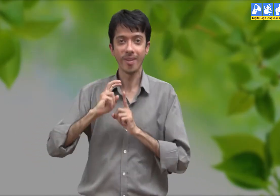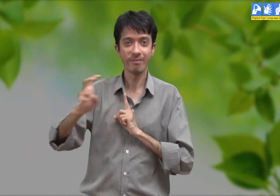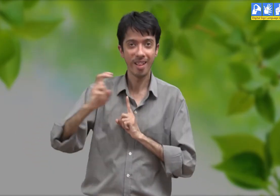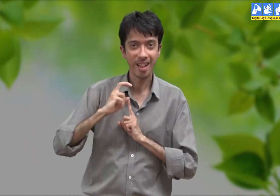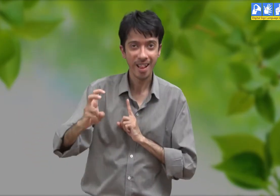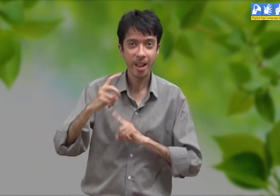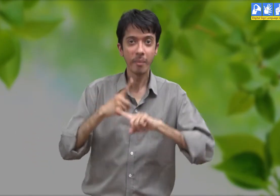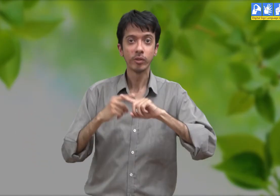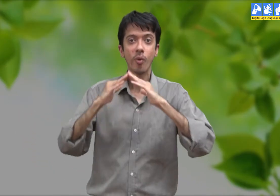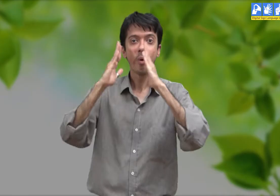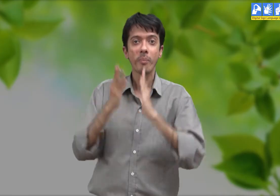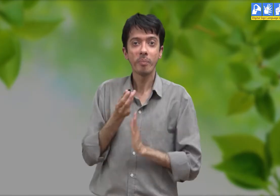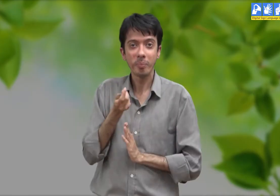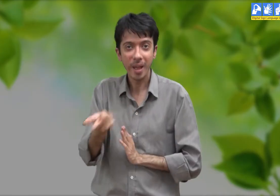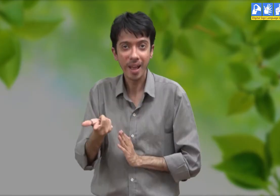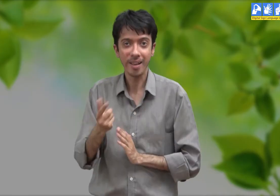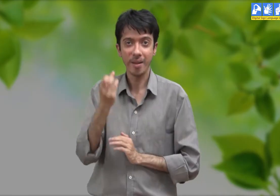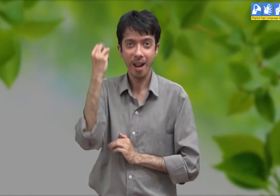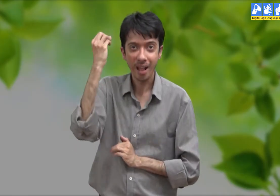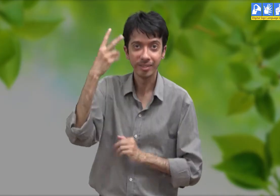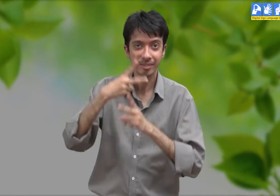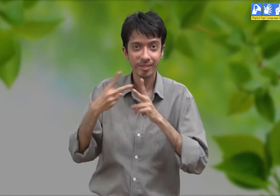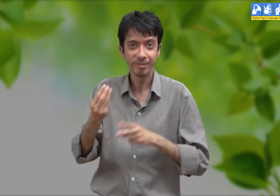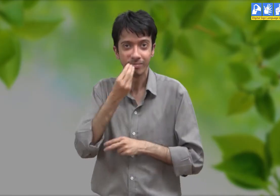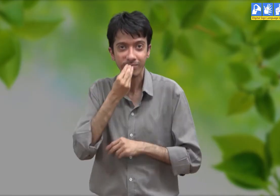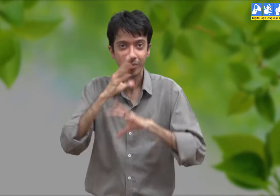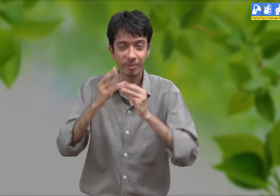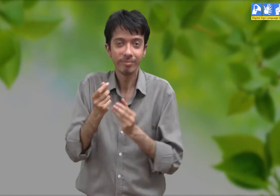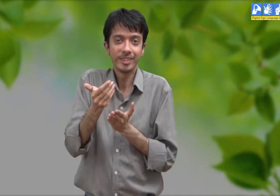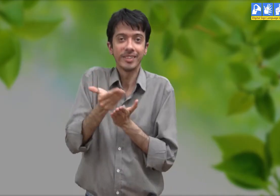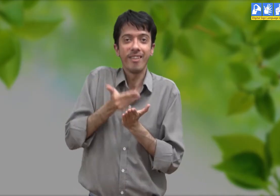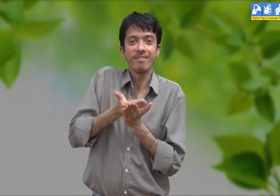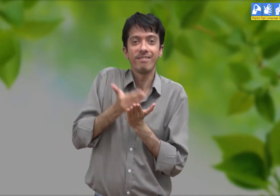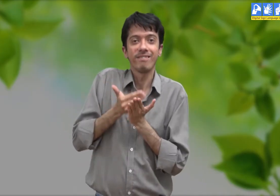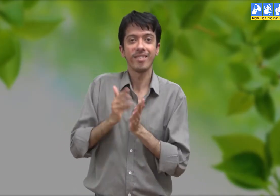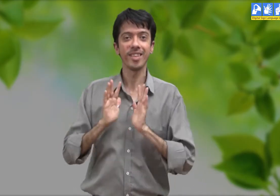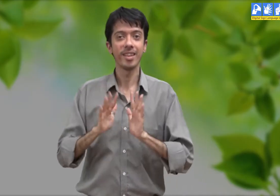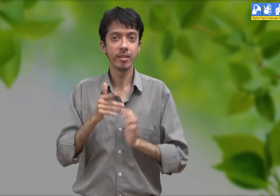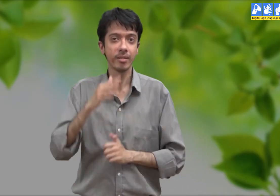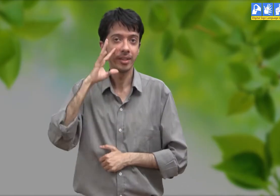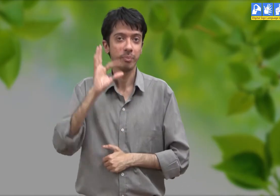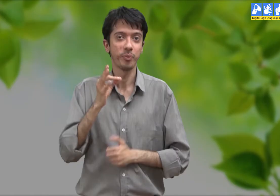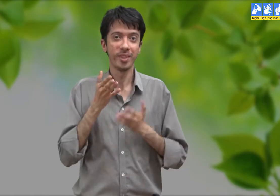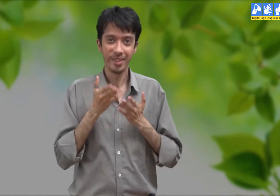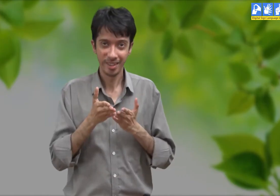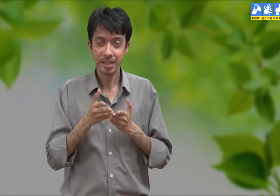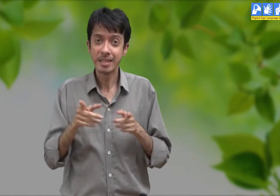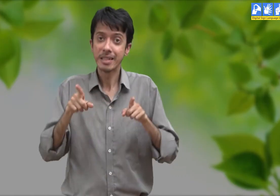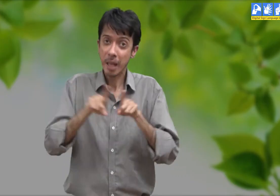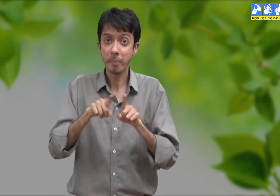which would include travelling, having a roof over their head, educating their own children in schools and living comfortably.